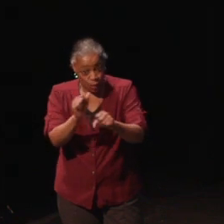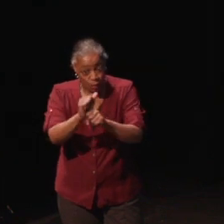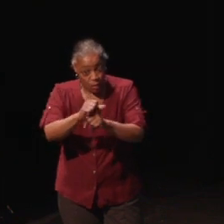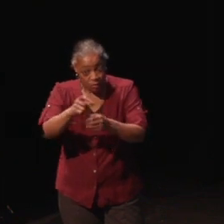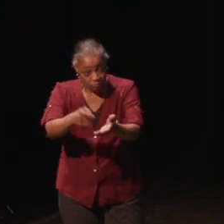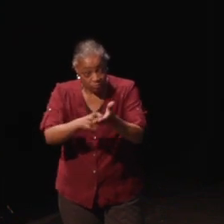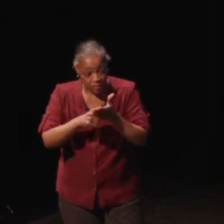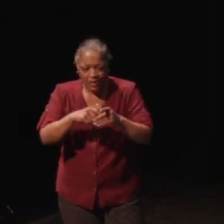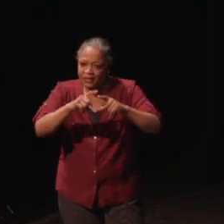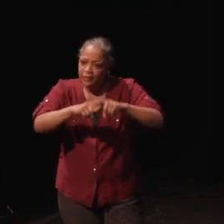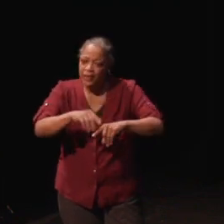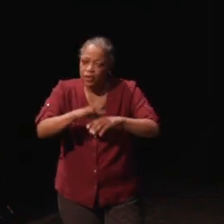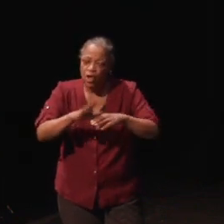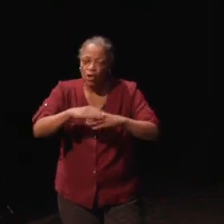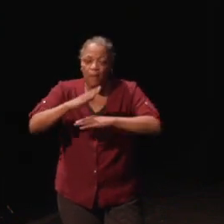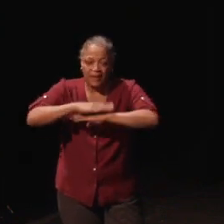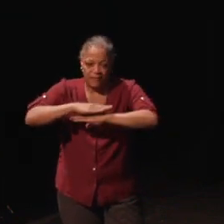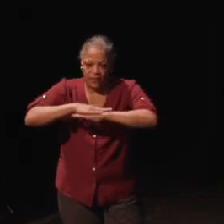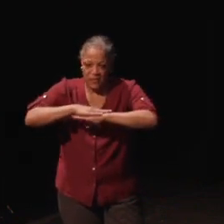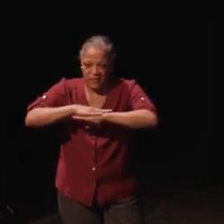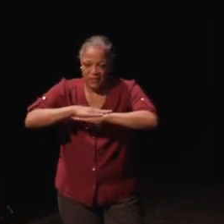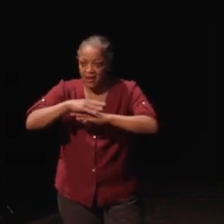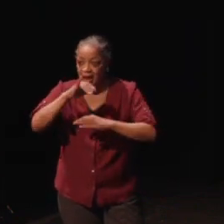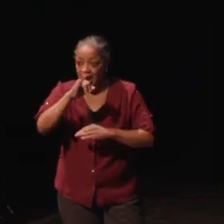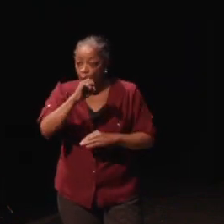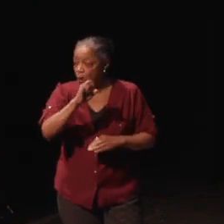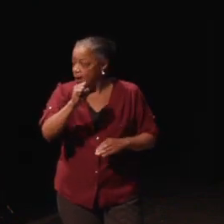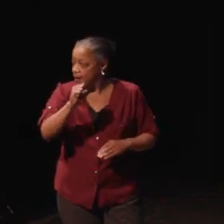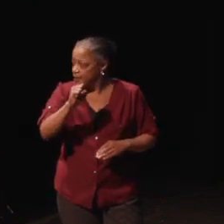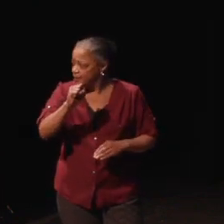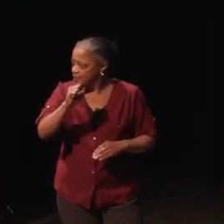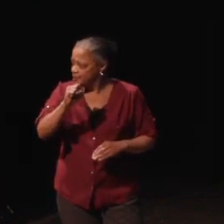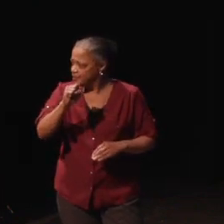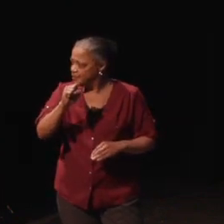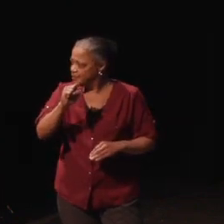differs on your platform, iOS and I think even yes,